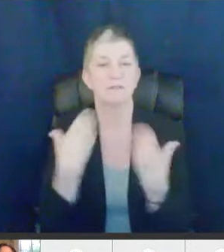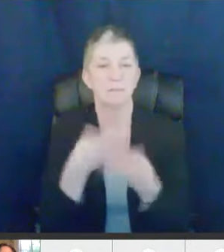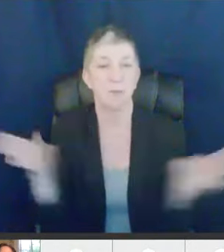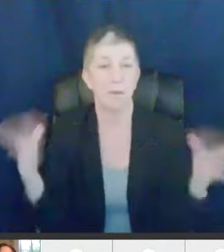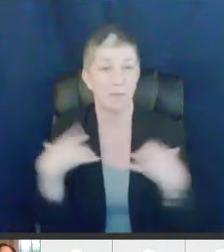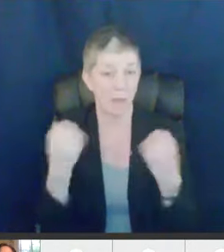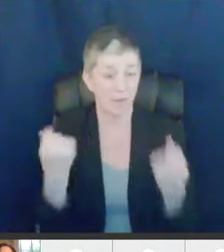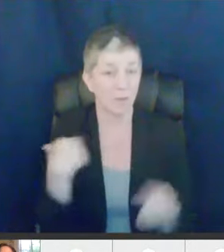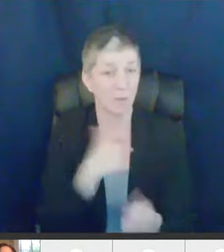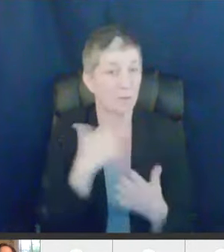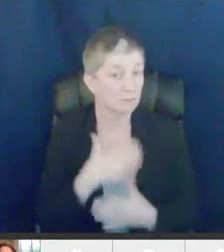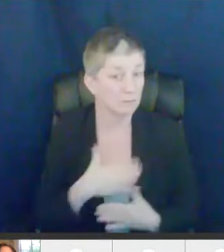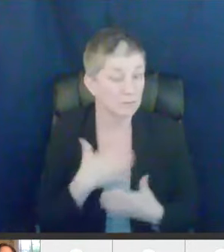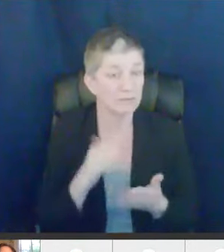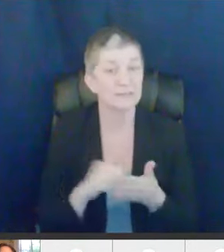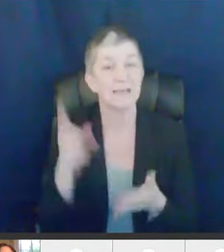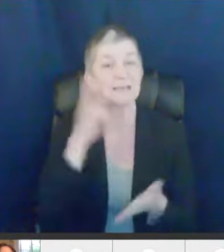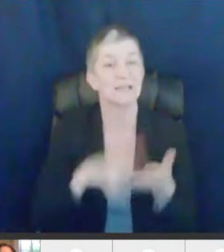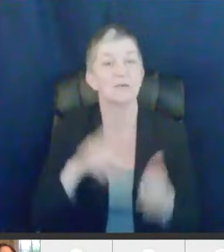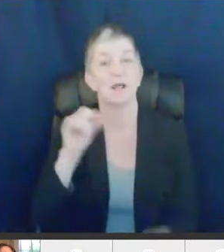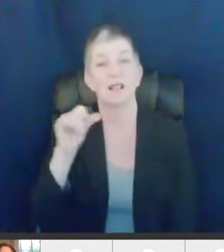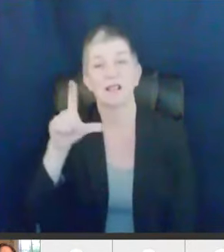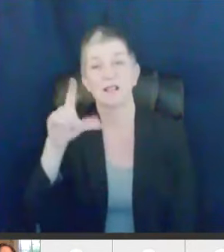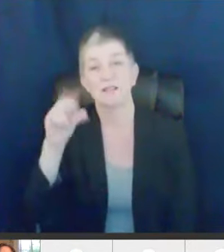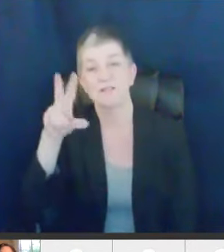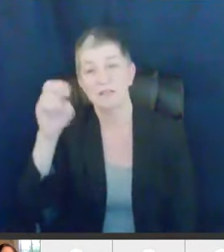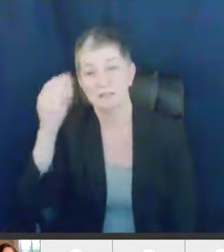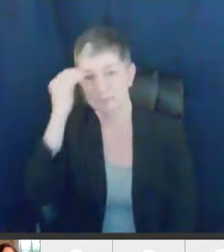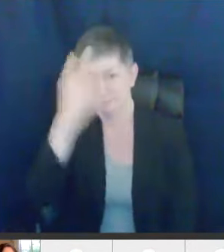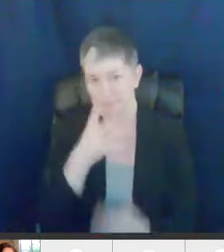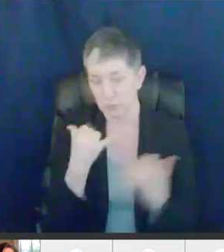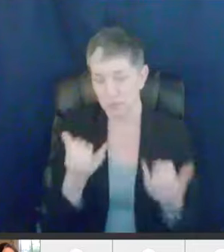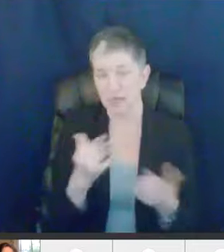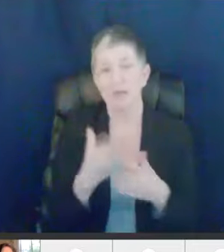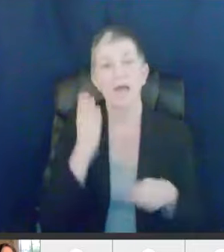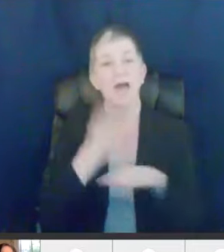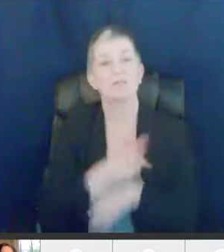Secretary Levine let us know today that after our Board of Health approved this